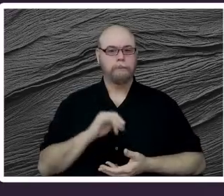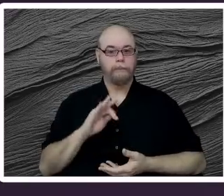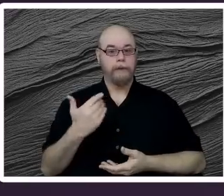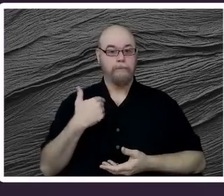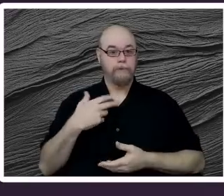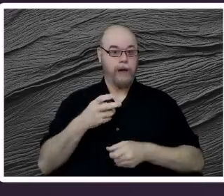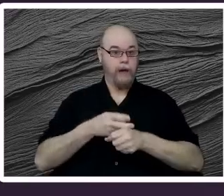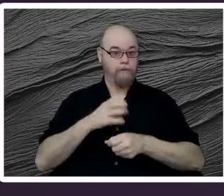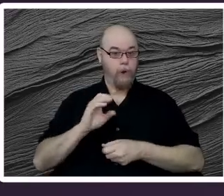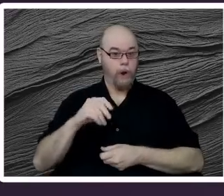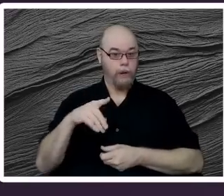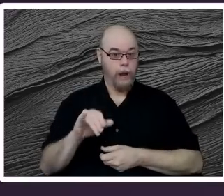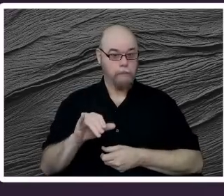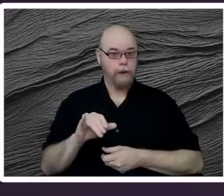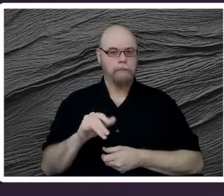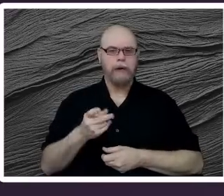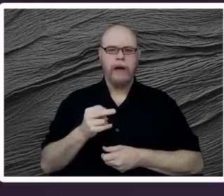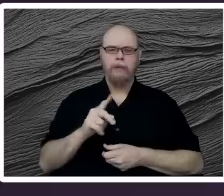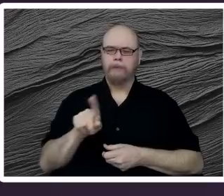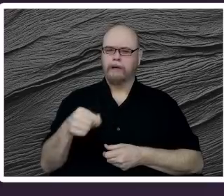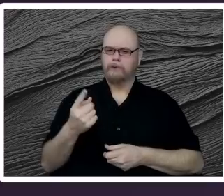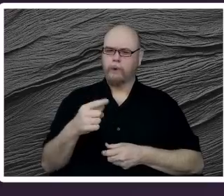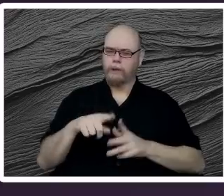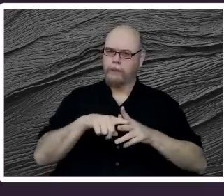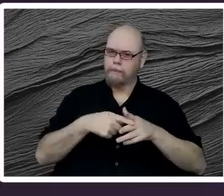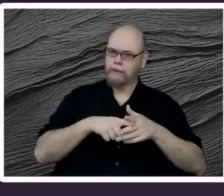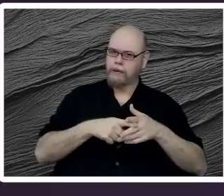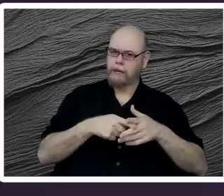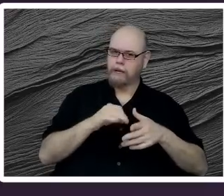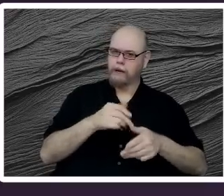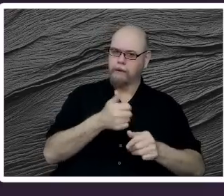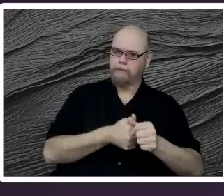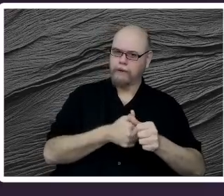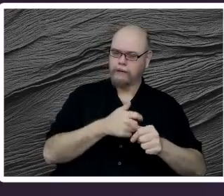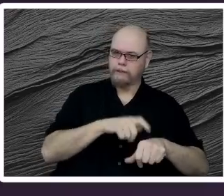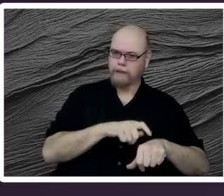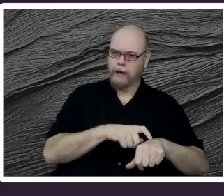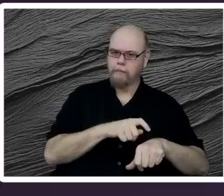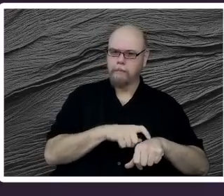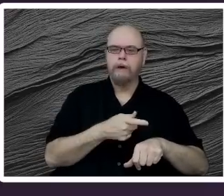beginning of each run of a poster exhibition, you'll have the option of selecting between